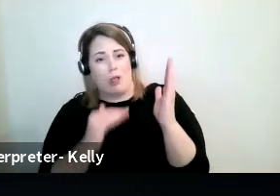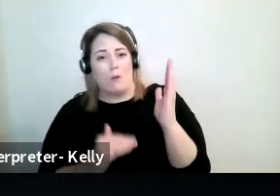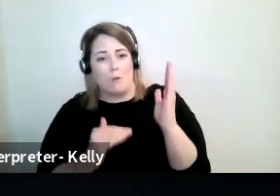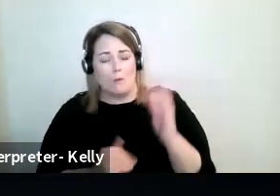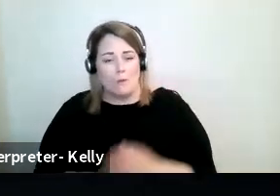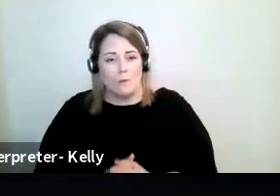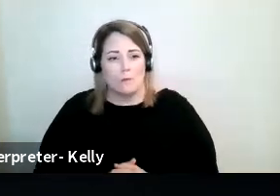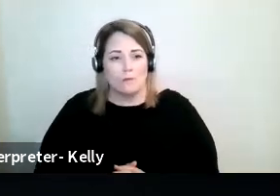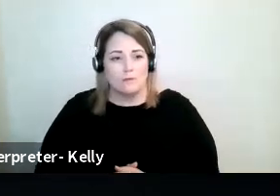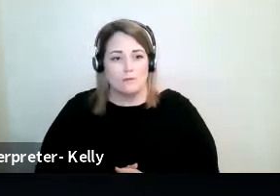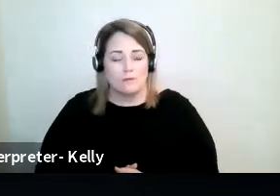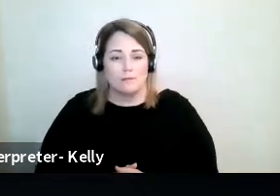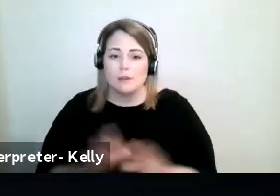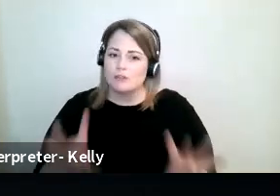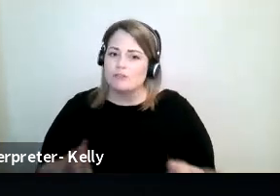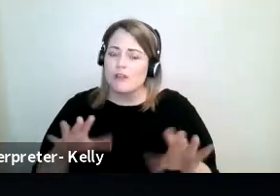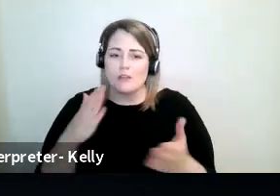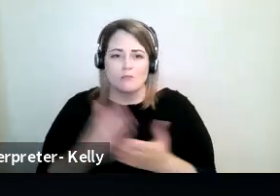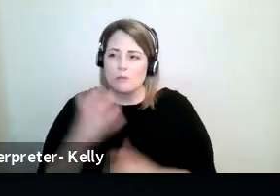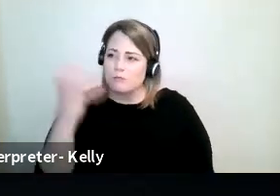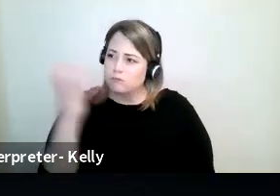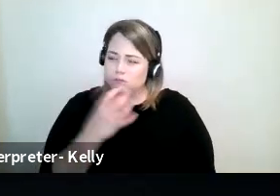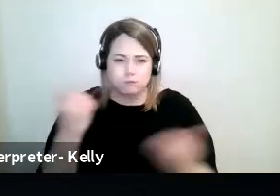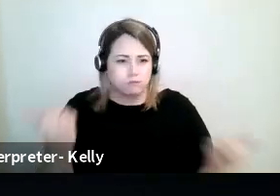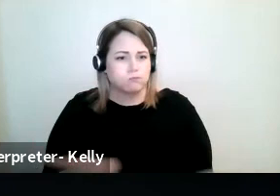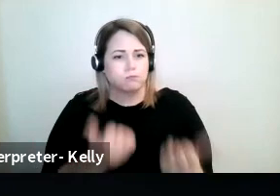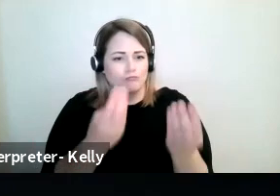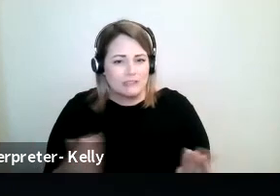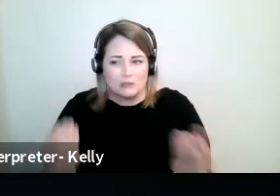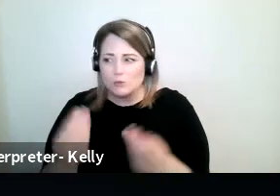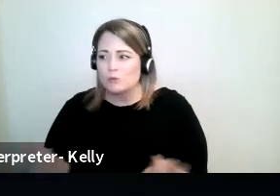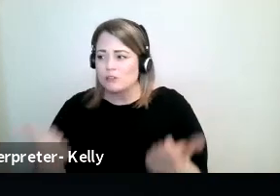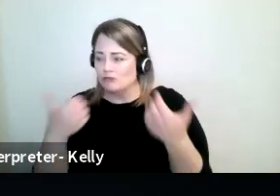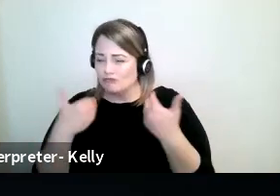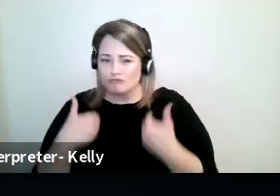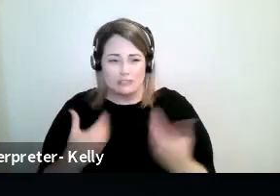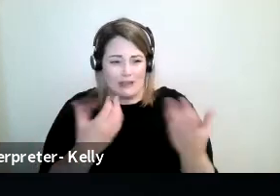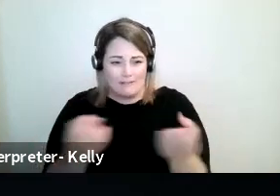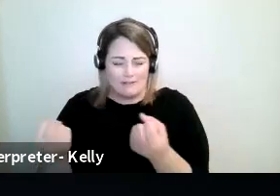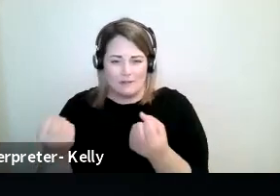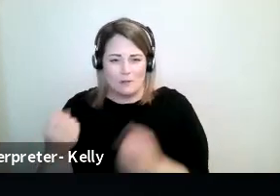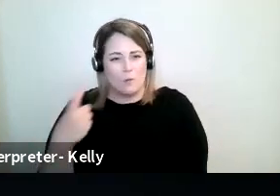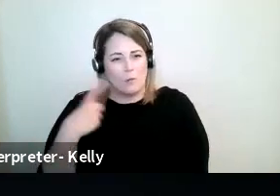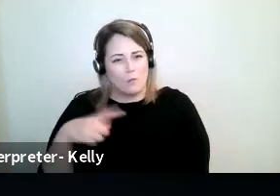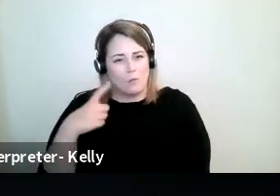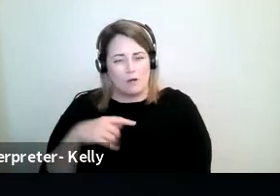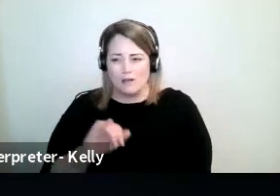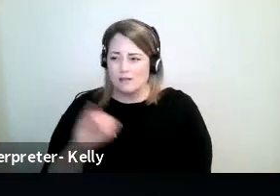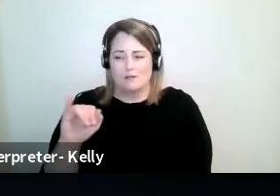resourced and rich country. Why have we got such poor outcomes for people living with disability?